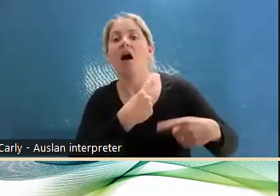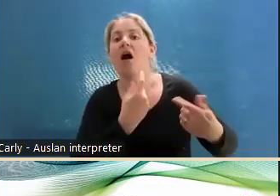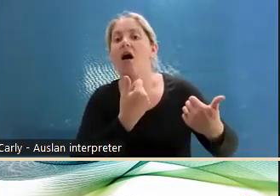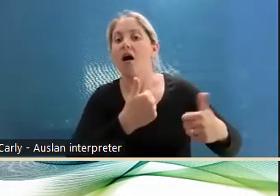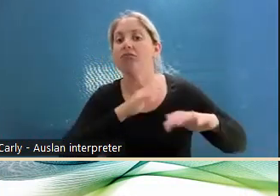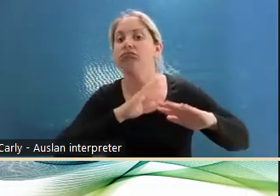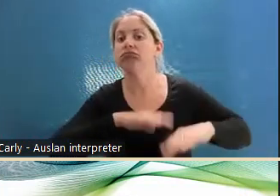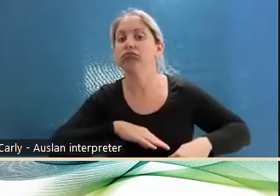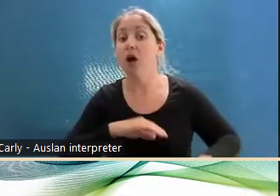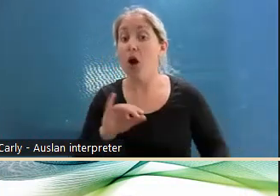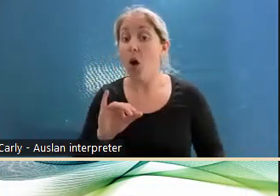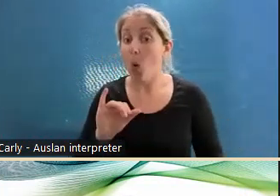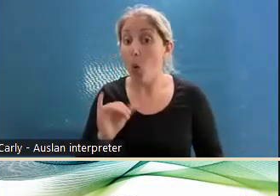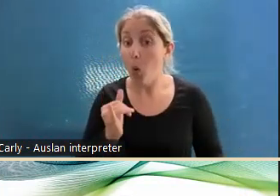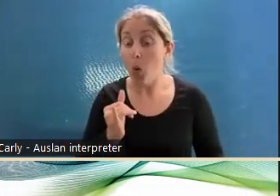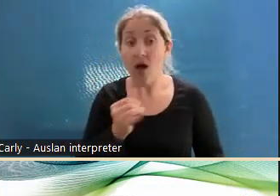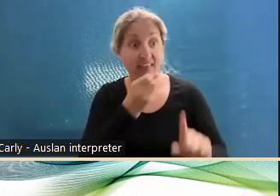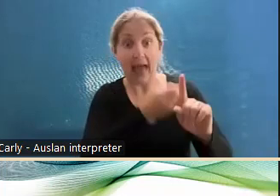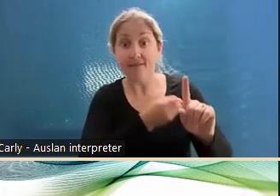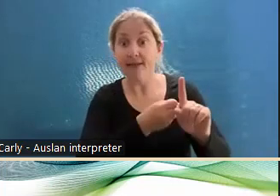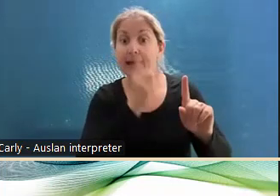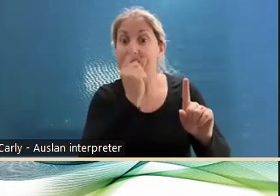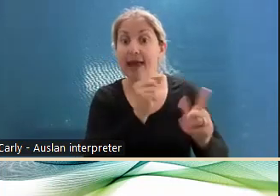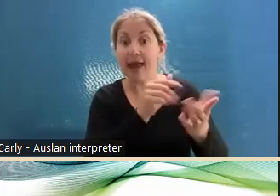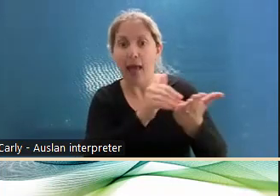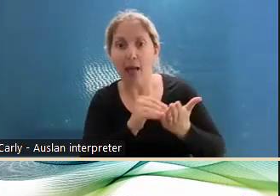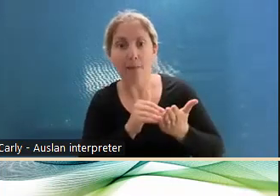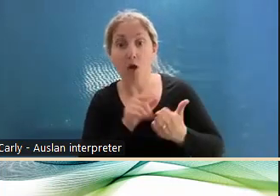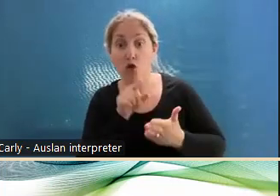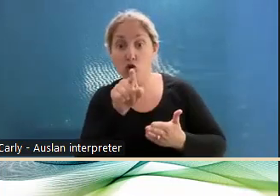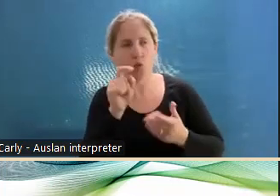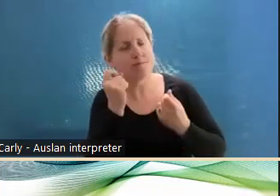They can help you to decide if you wish to participate in the Independent Review, or